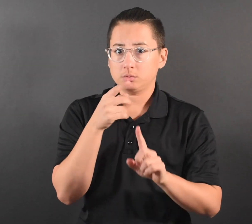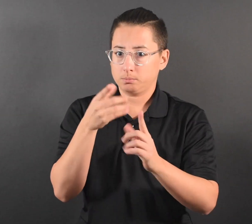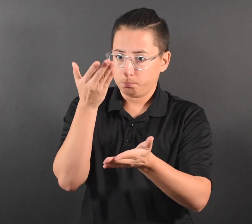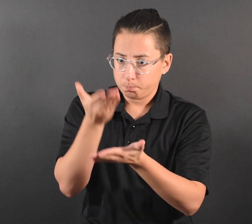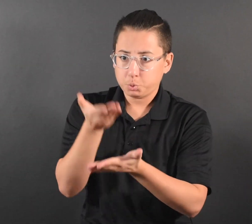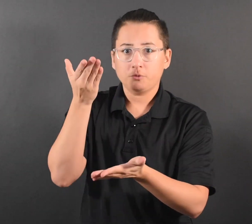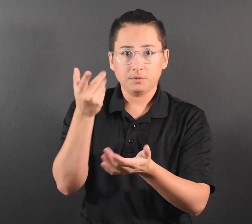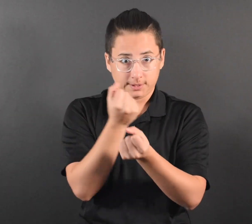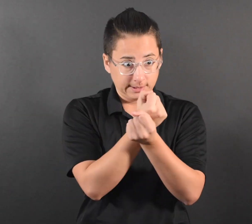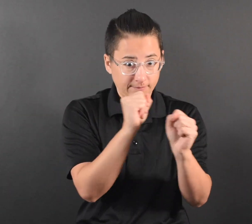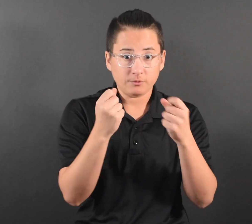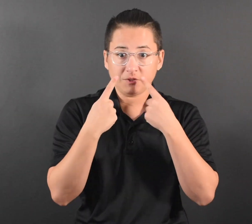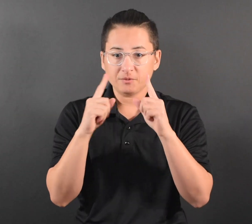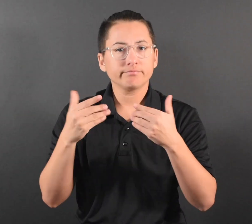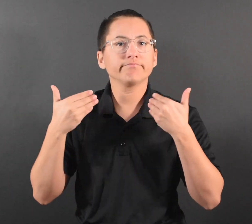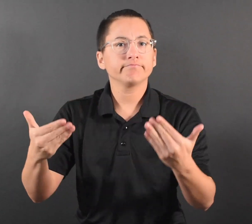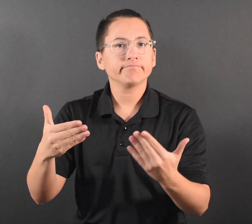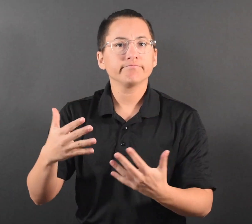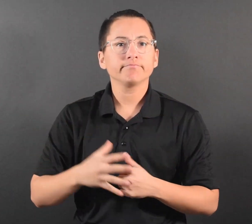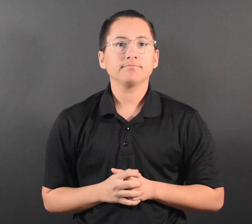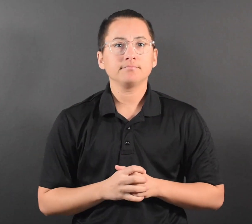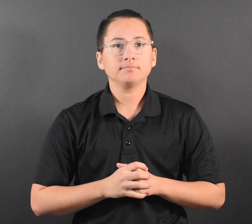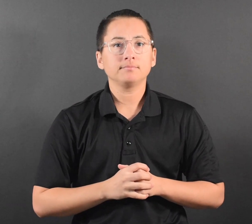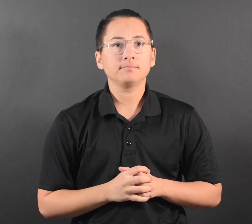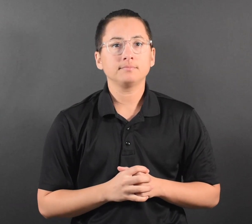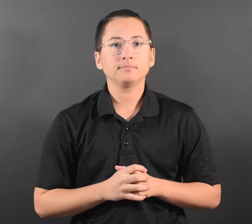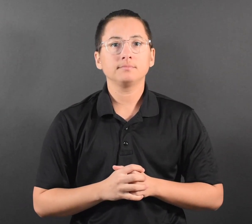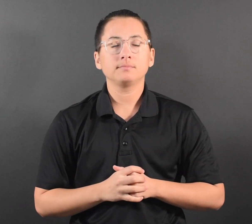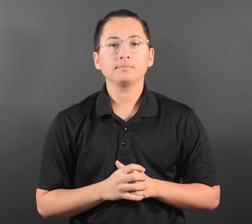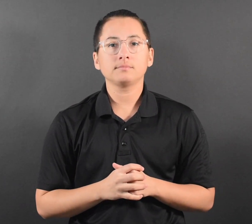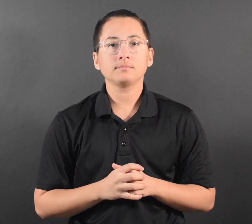vaccines were ready to distribute as soon as they were shown to be safe and effective.